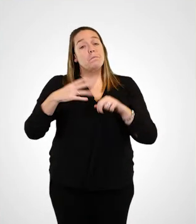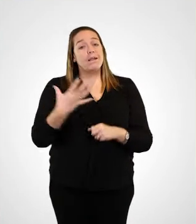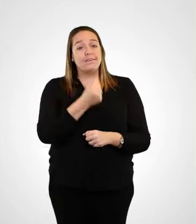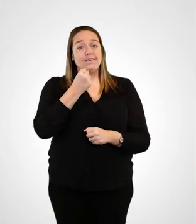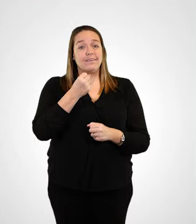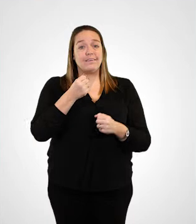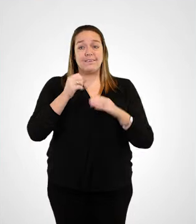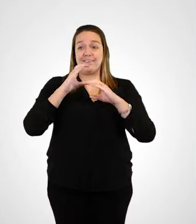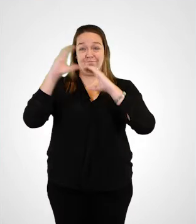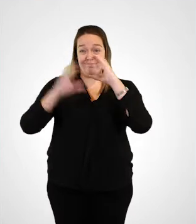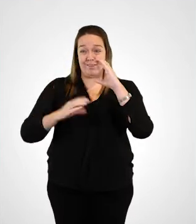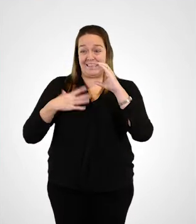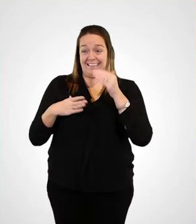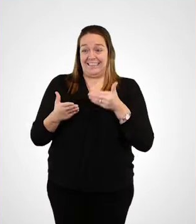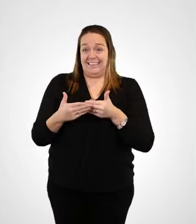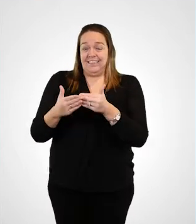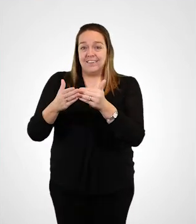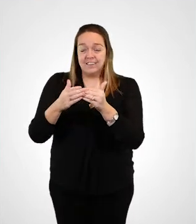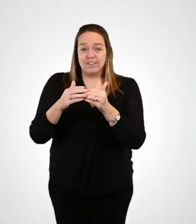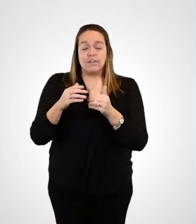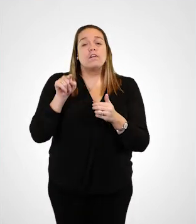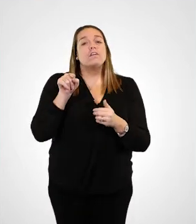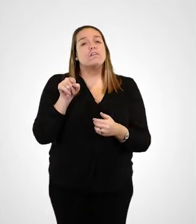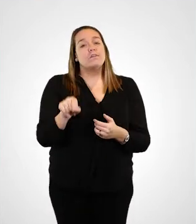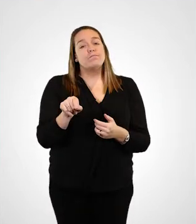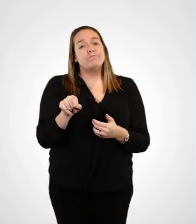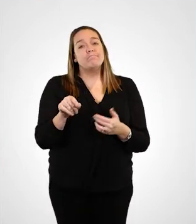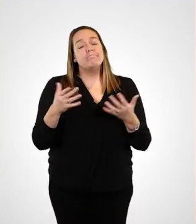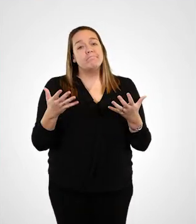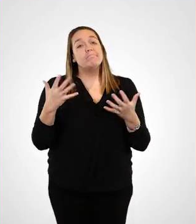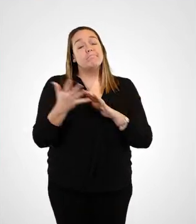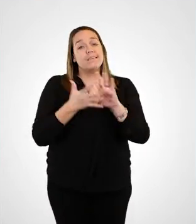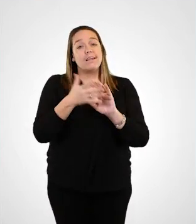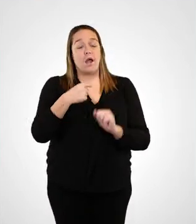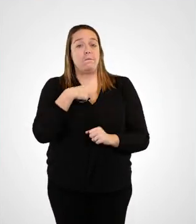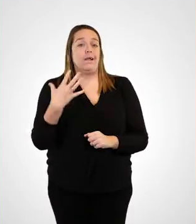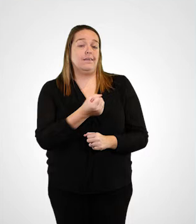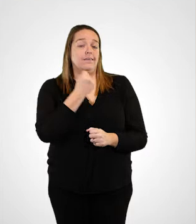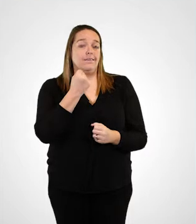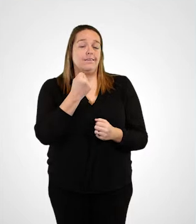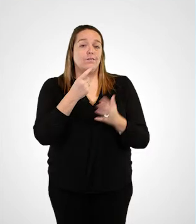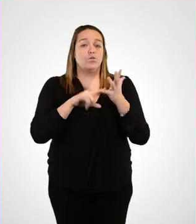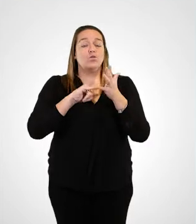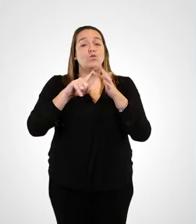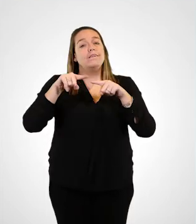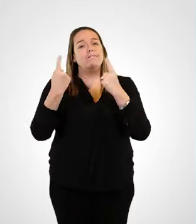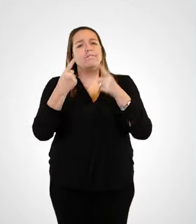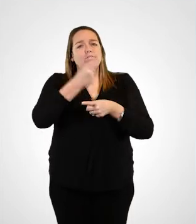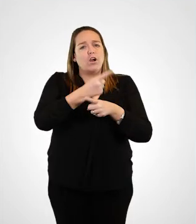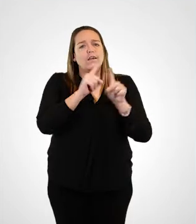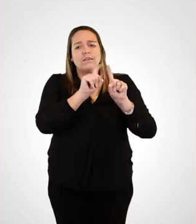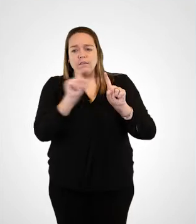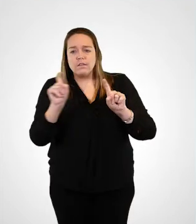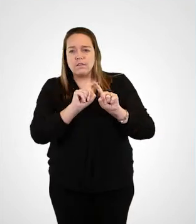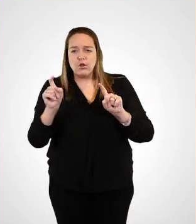and "If I need to repair a communication breakdown, then I'm going to use phrases